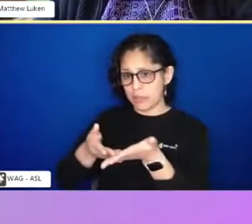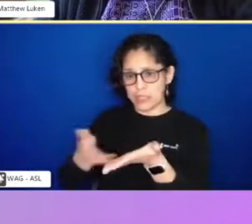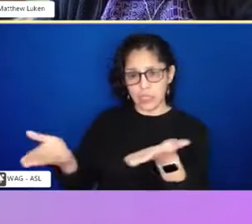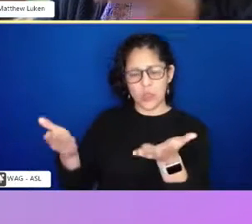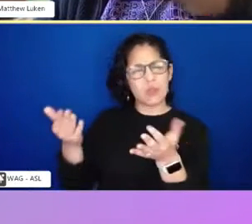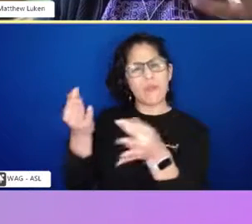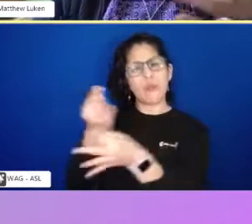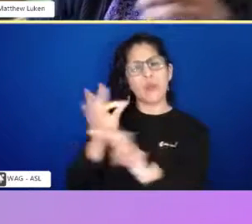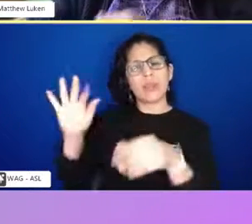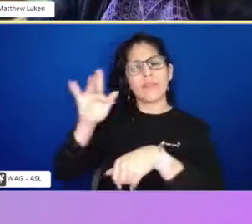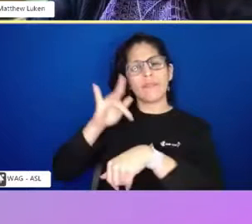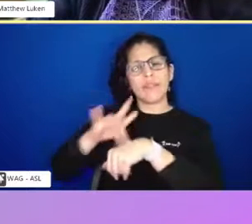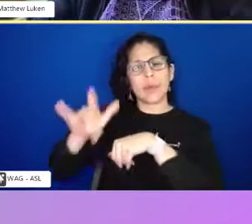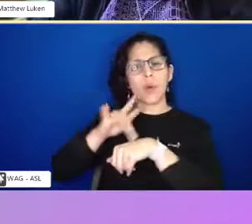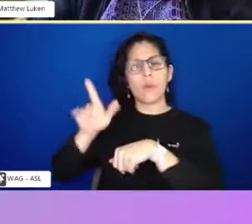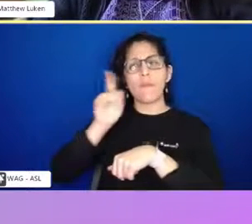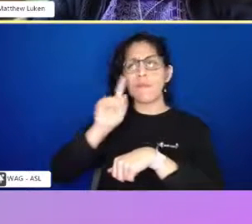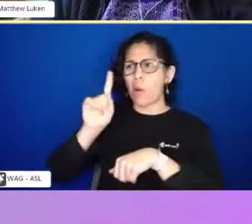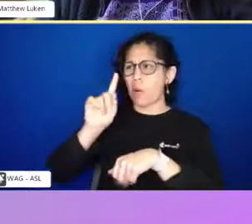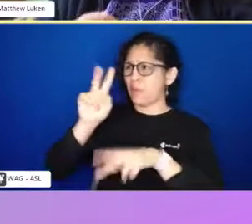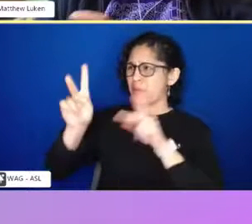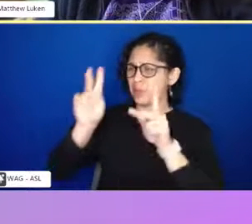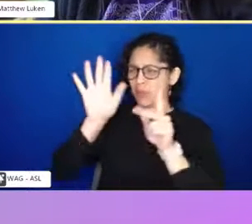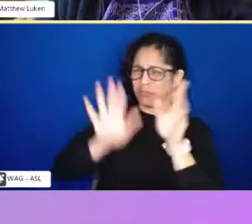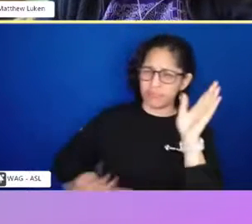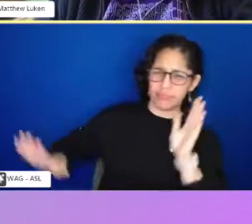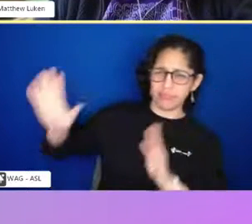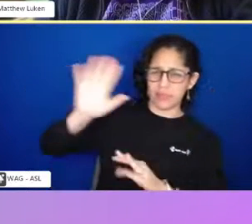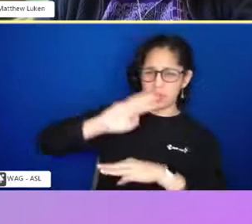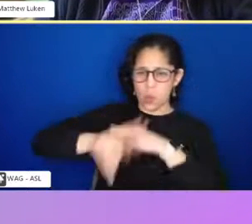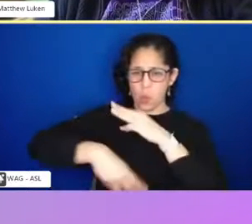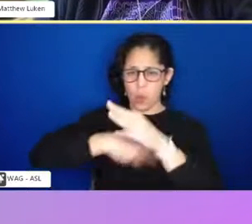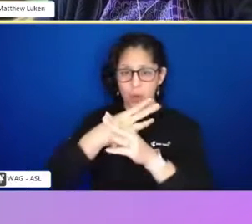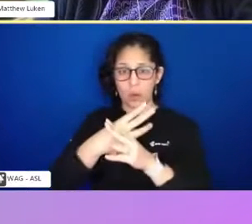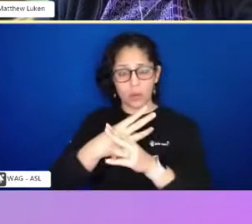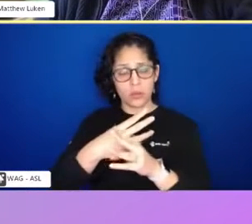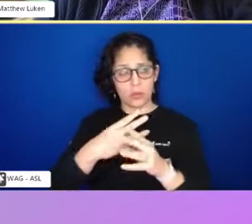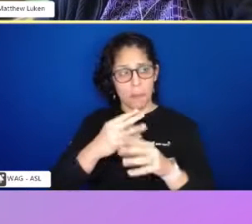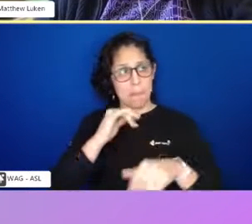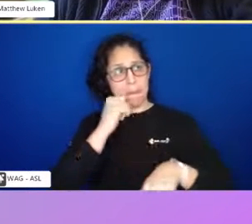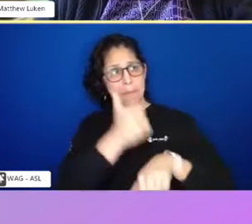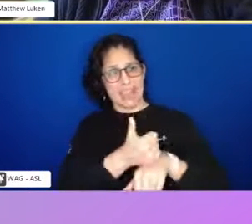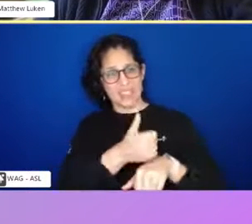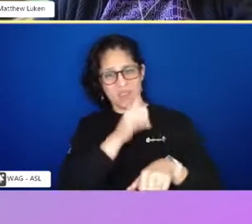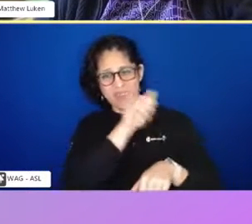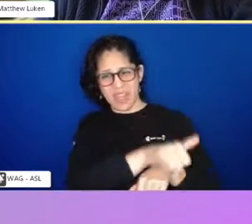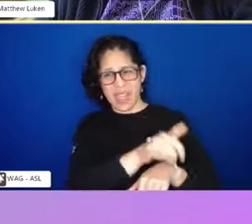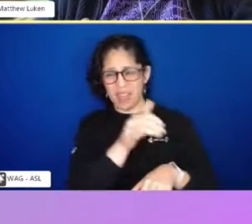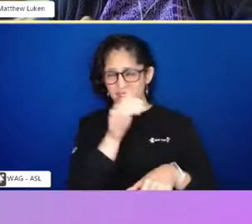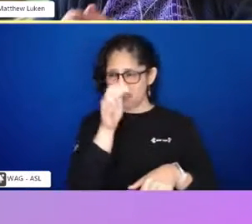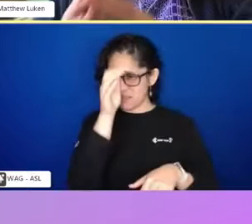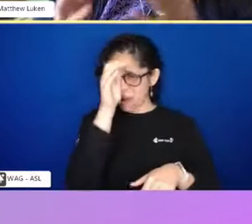belonging. They have great design materials make free that they for everybody to use around the world. this